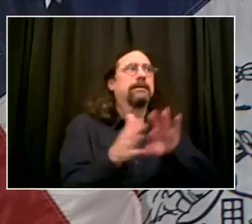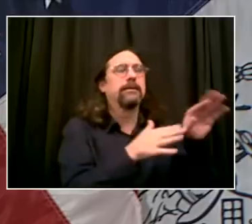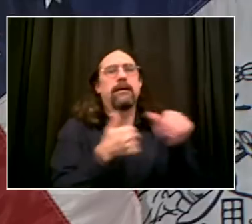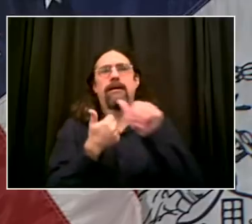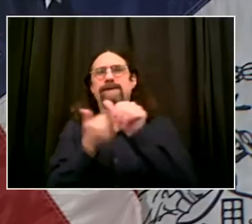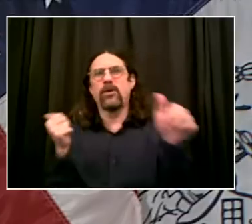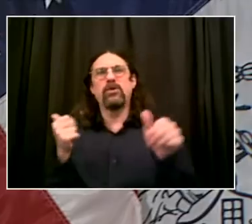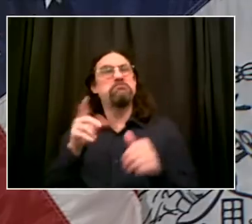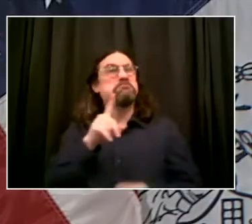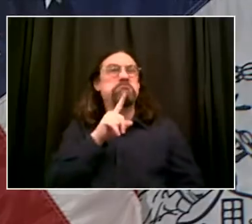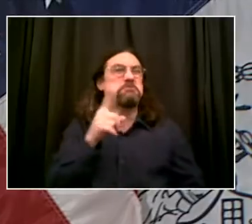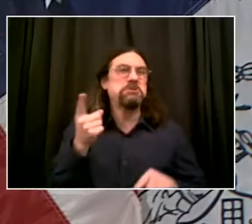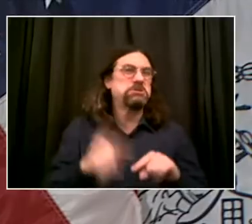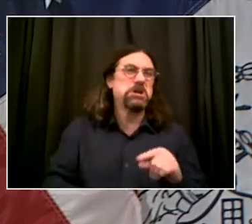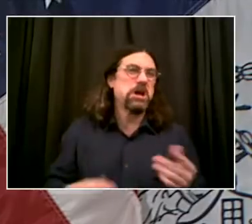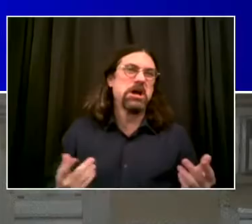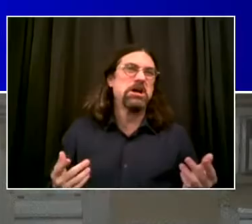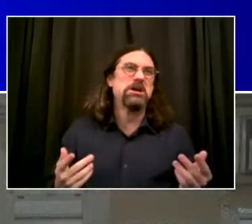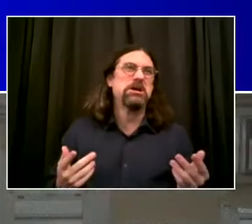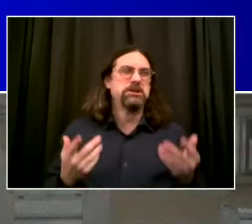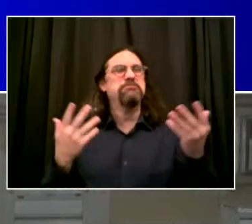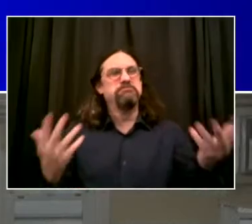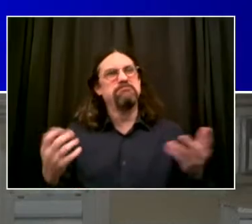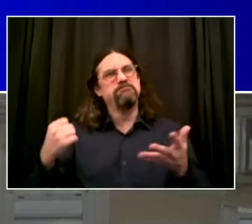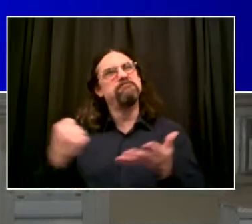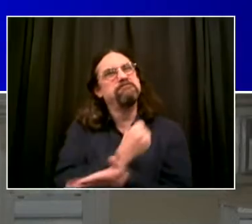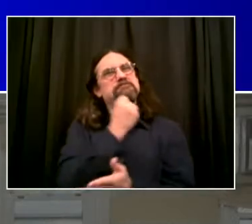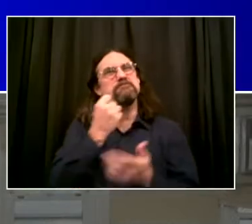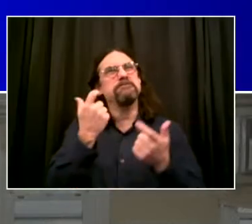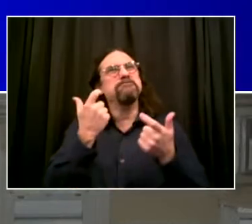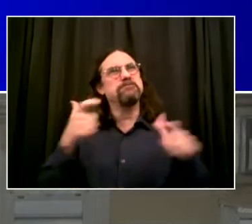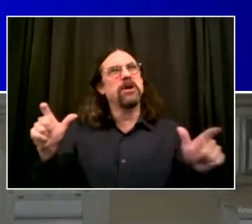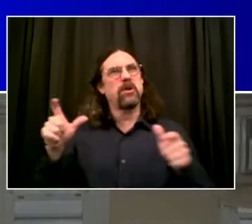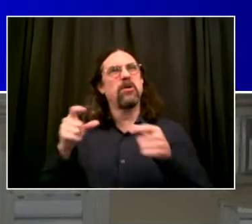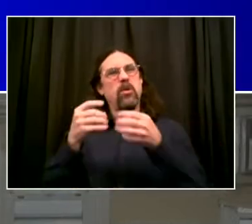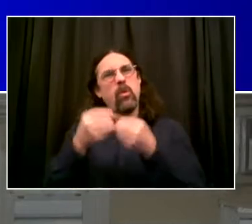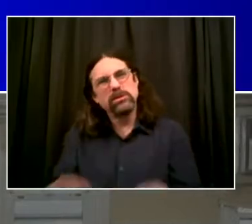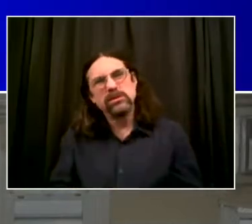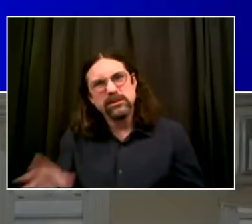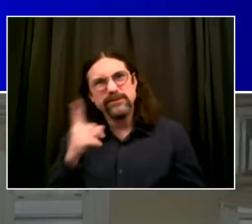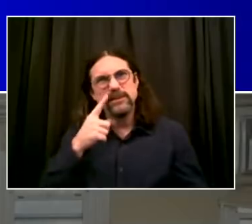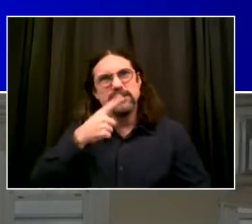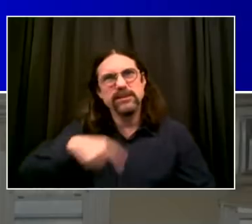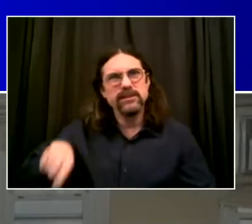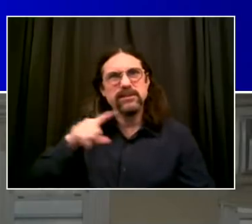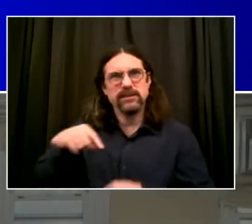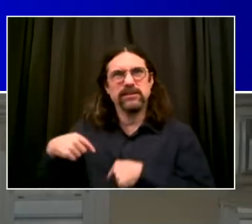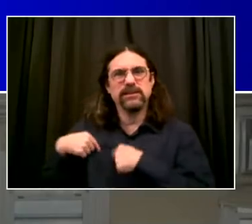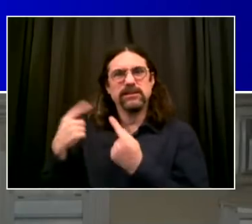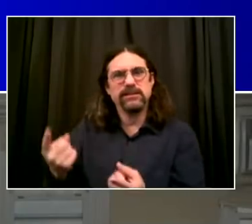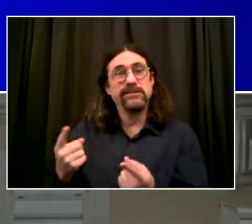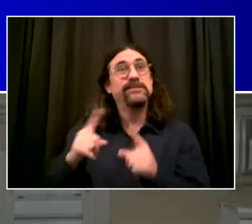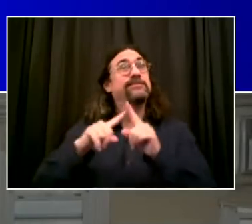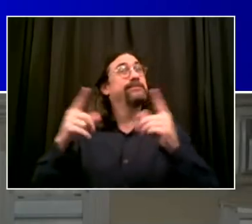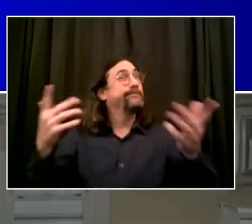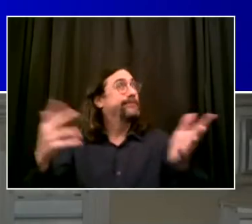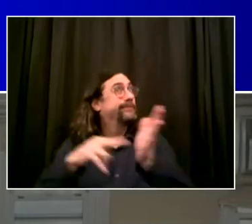TOOLS TO CLOSE THAT COVID